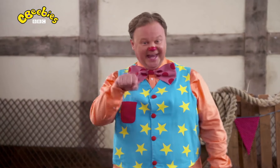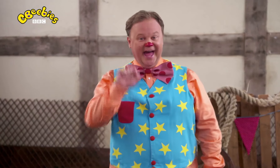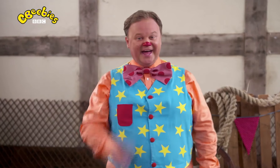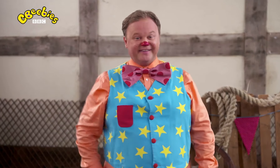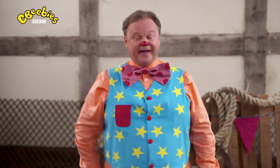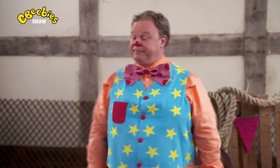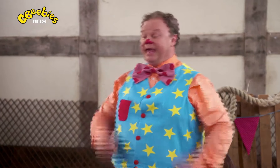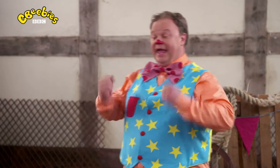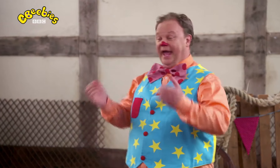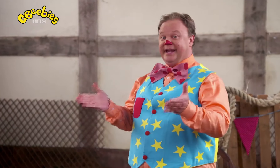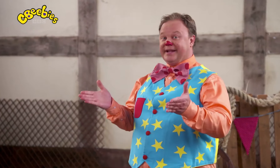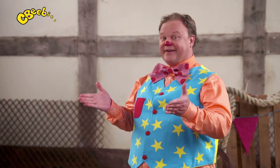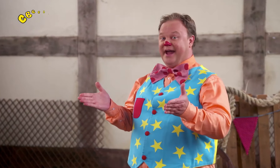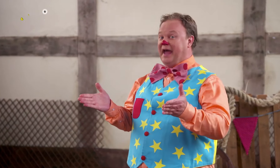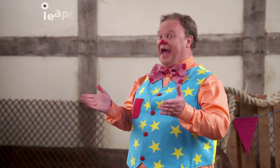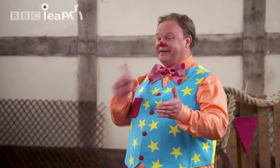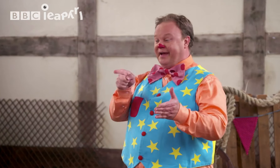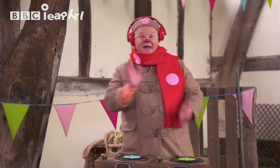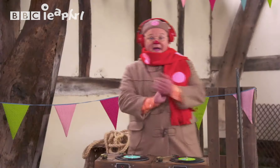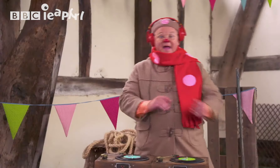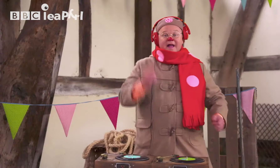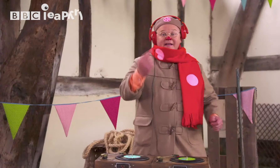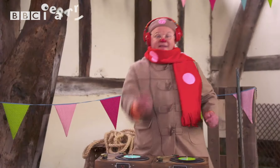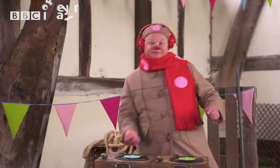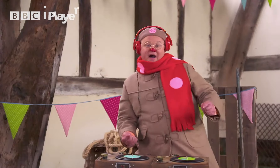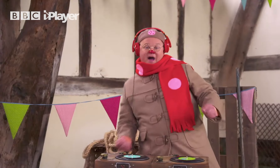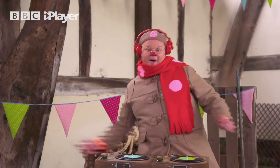yes hit it grandad let's farm